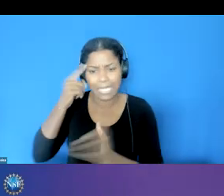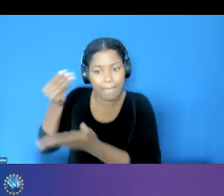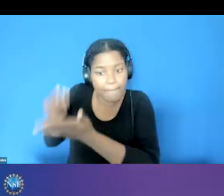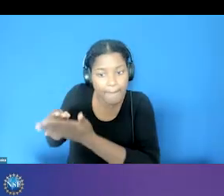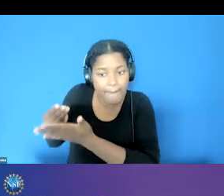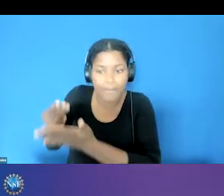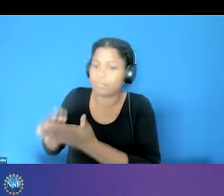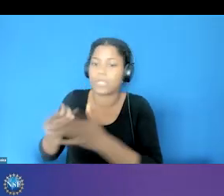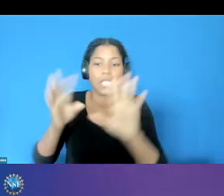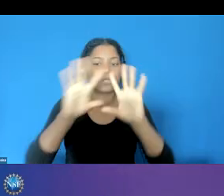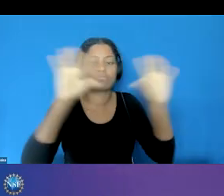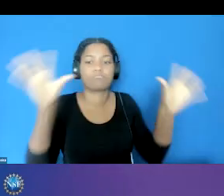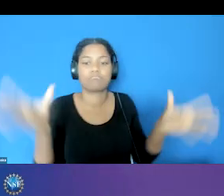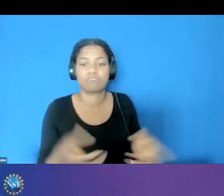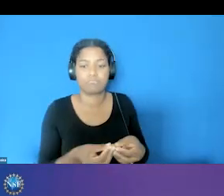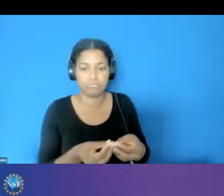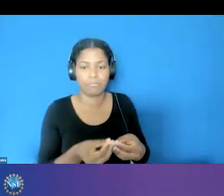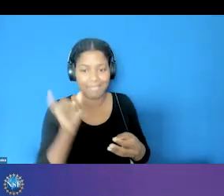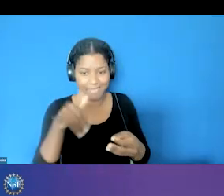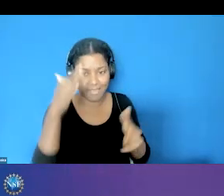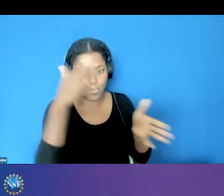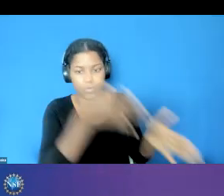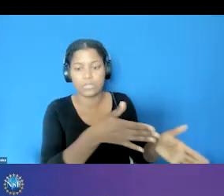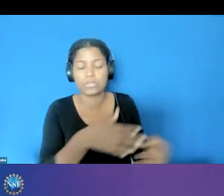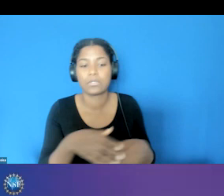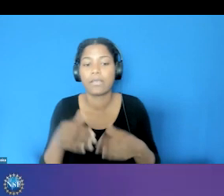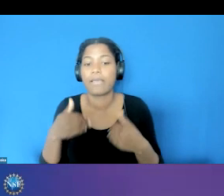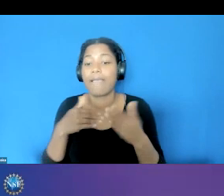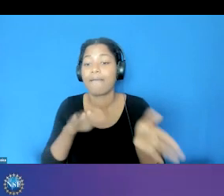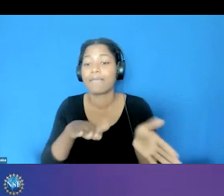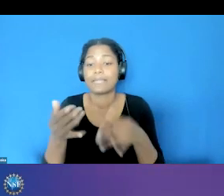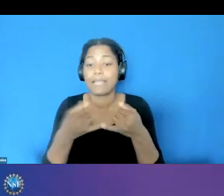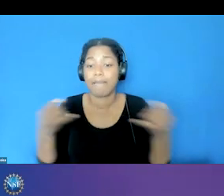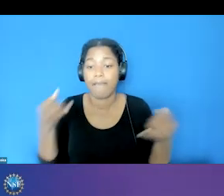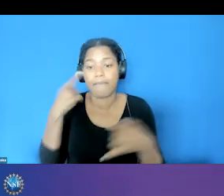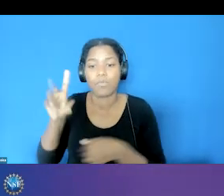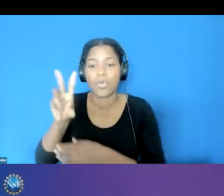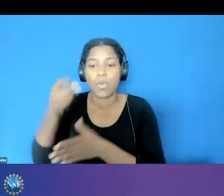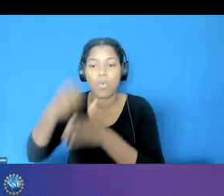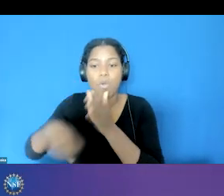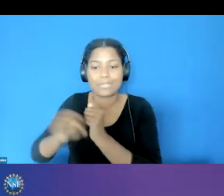It's about the scope. There are deadlines to submit the no-cost extensions.